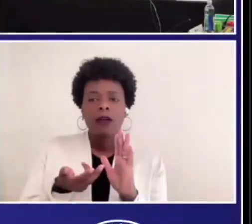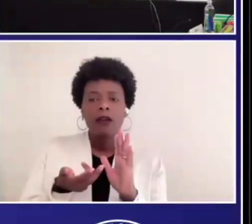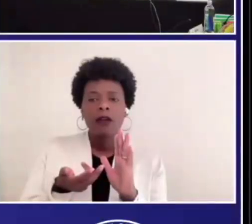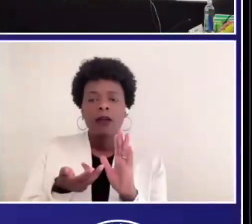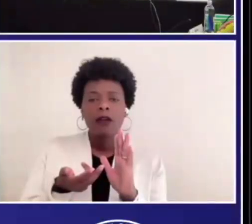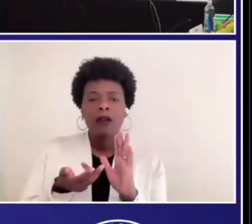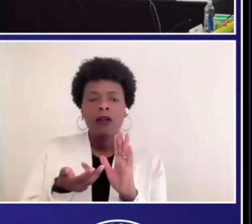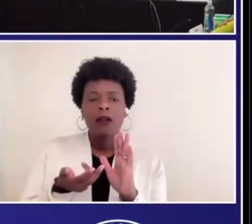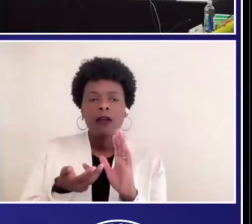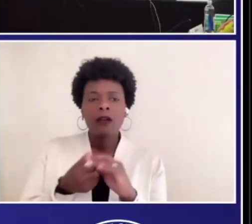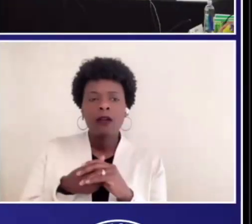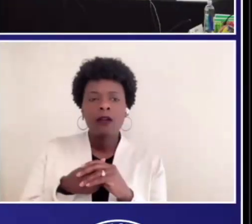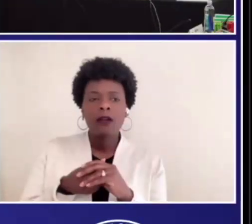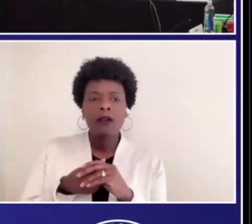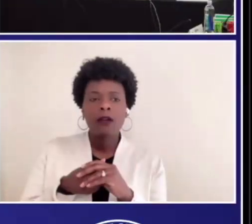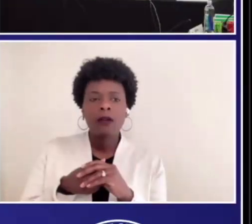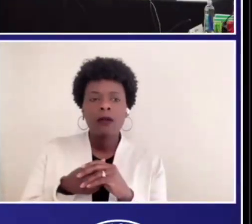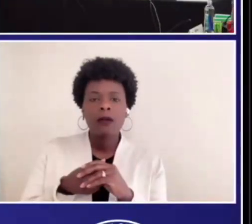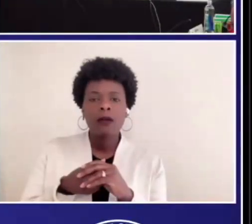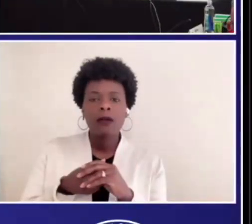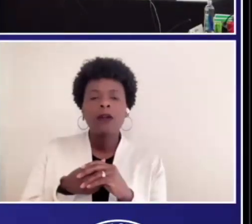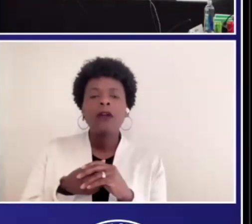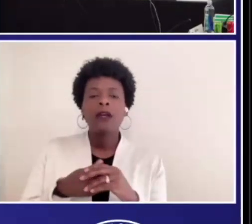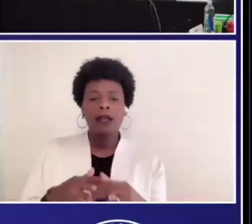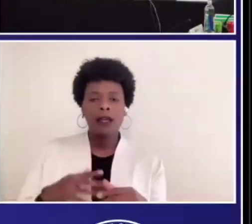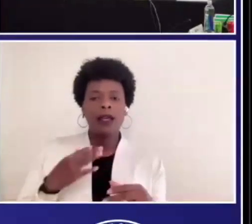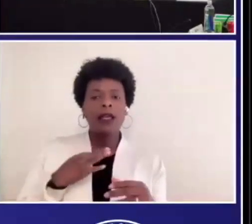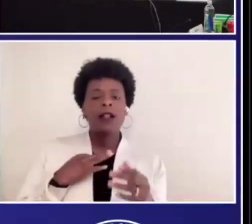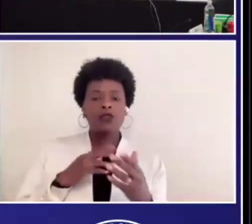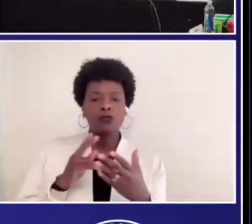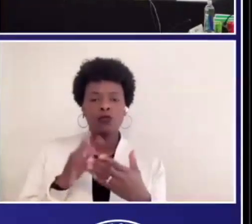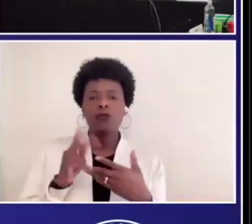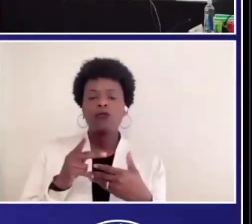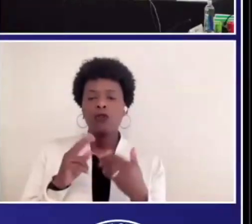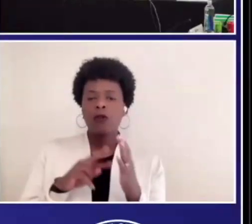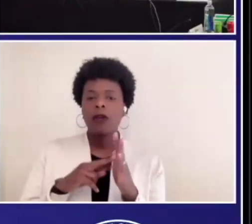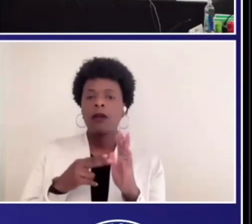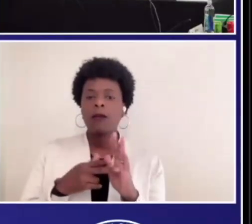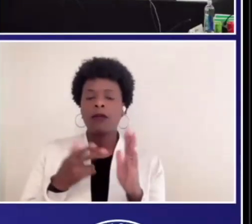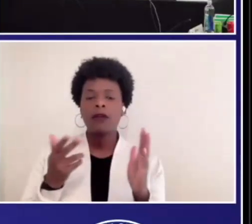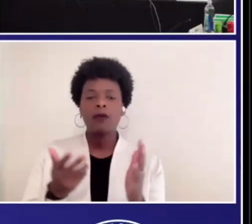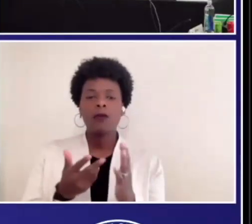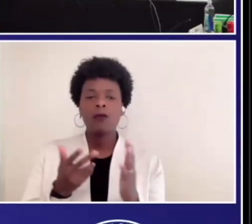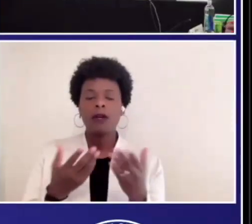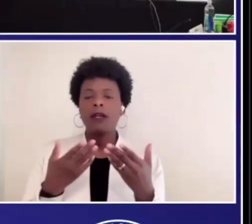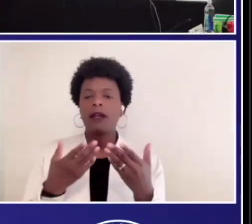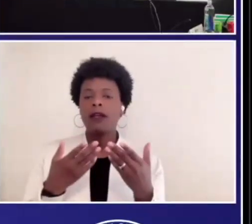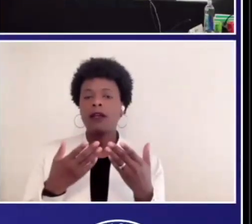Jeff? Yeah. Eligible program is defined in the general provisions and student assistance,